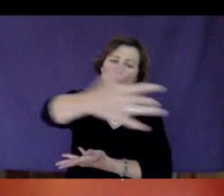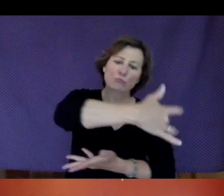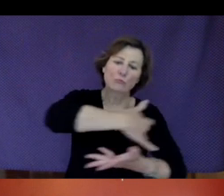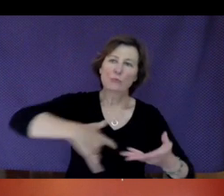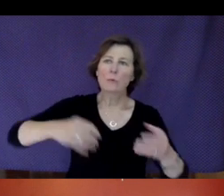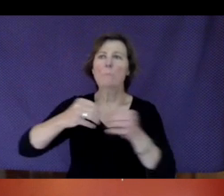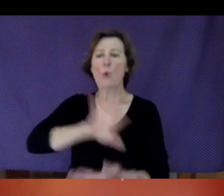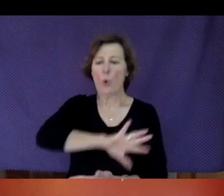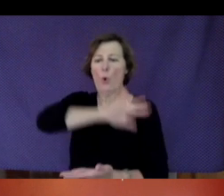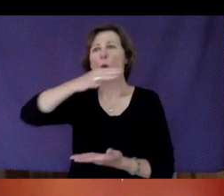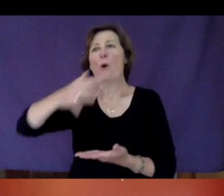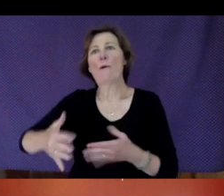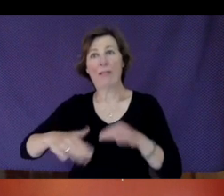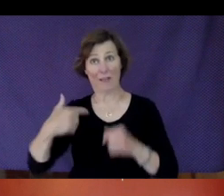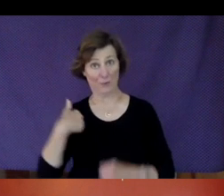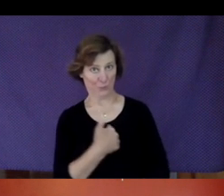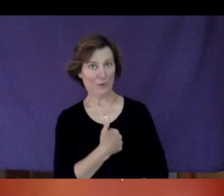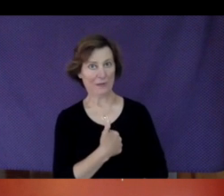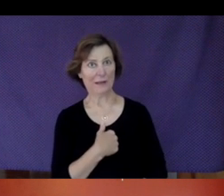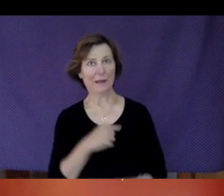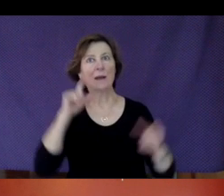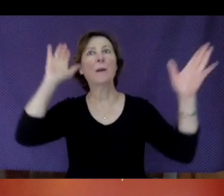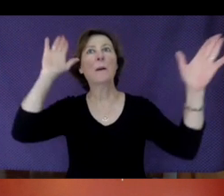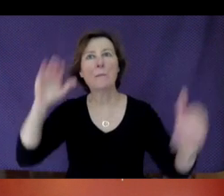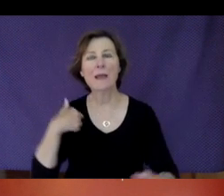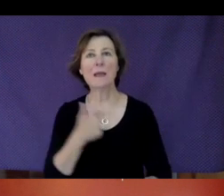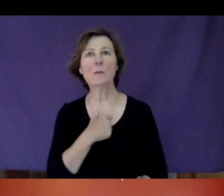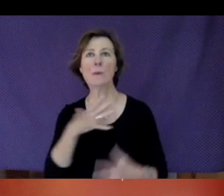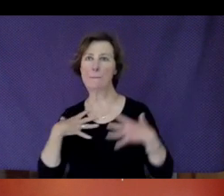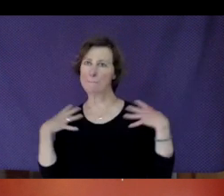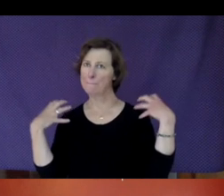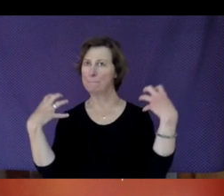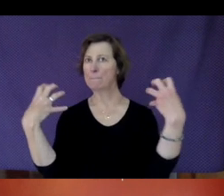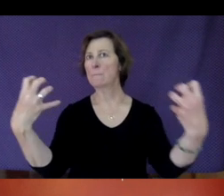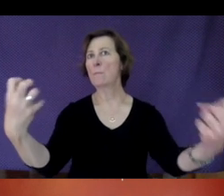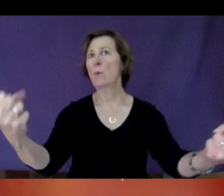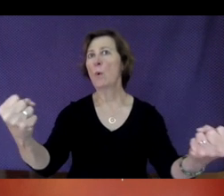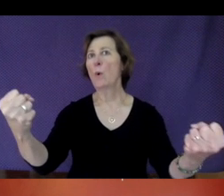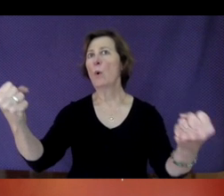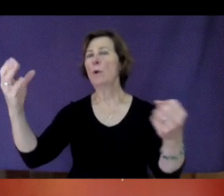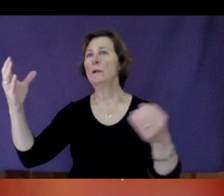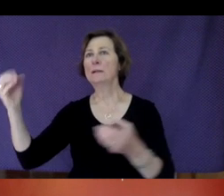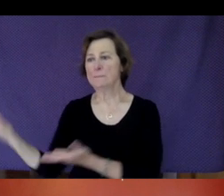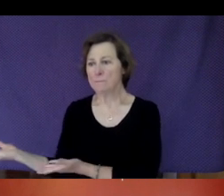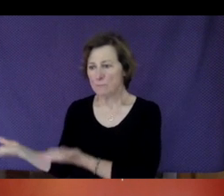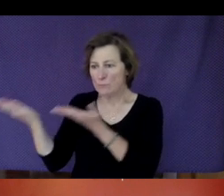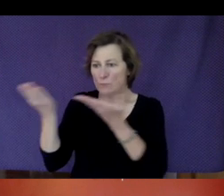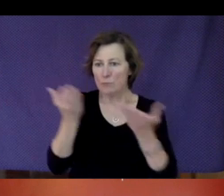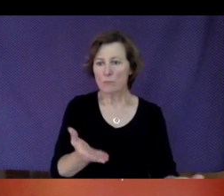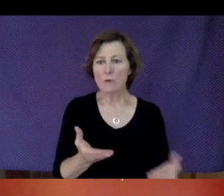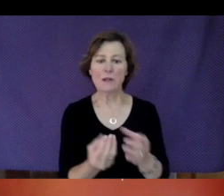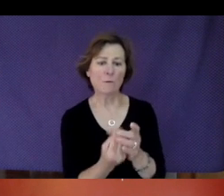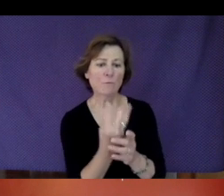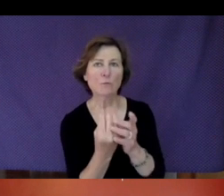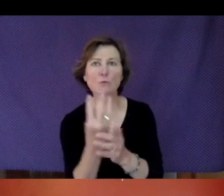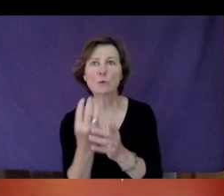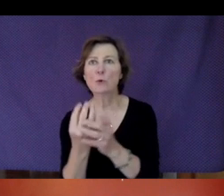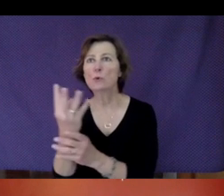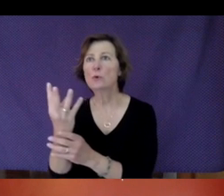May we be bold In bringing to fruition the golden dreams of human kinship and justice